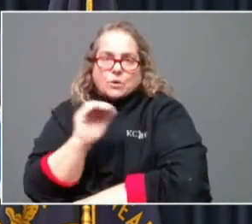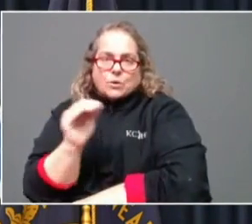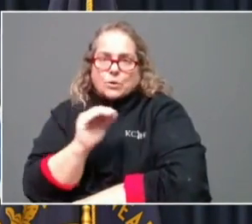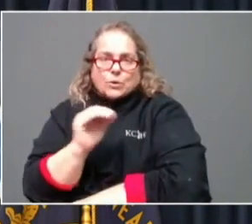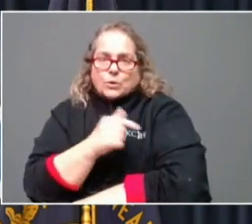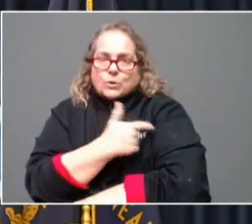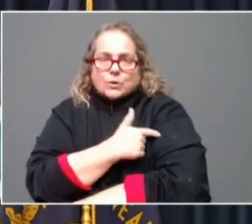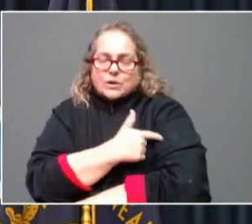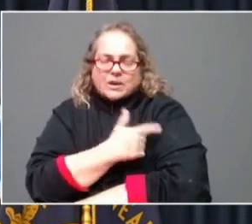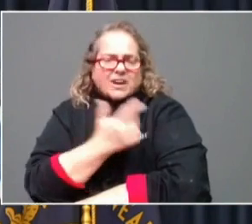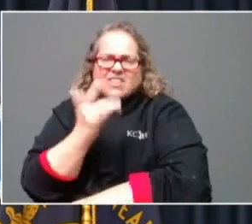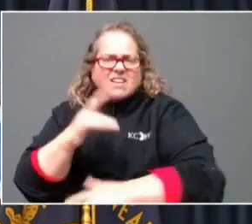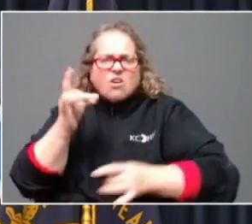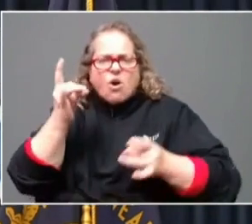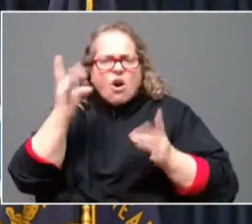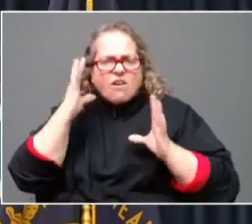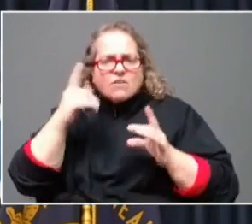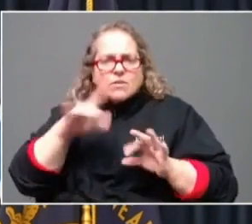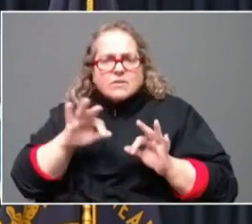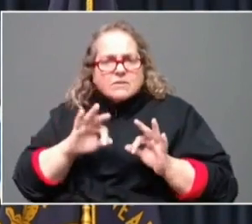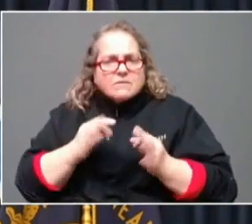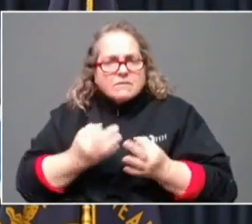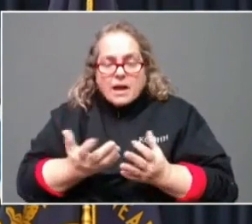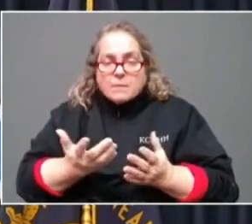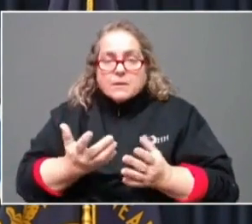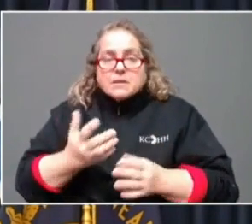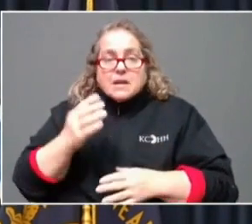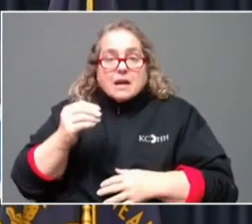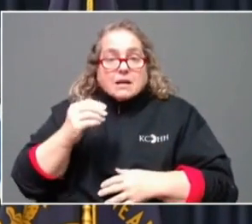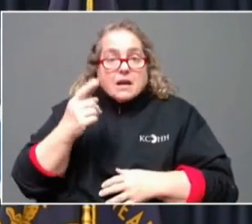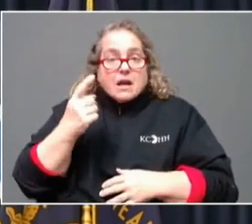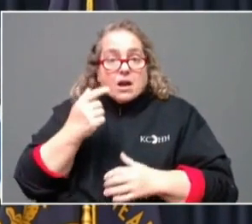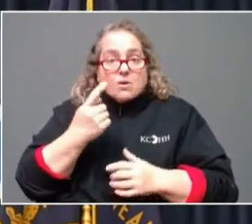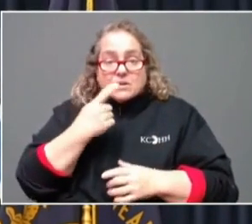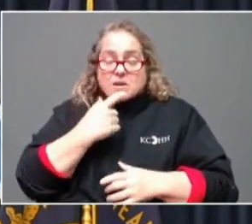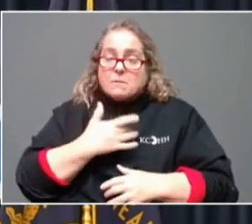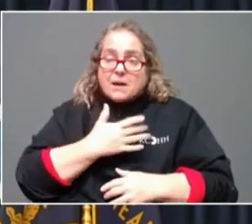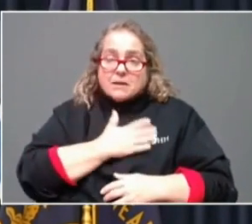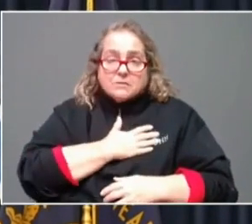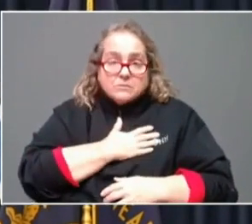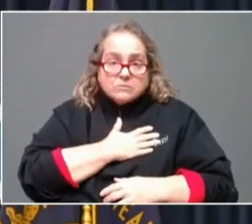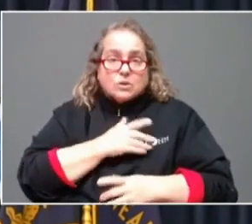and my my condolences. I go out to the families. Unfortunately, these, these